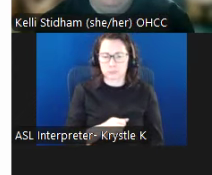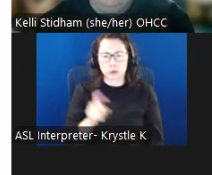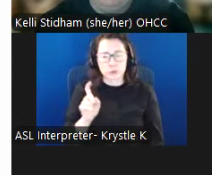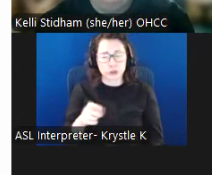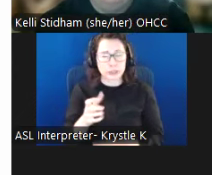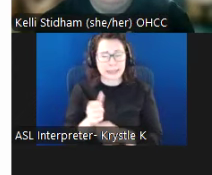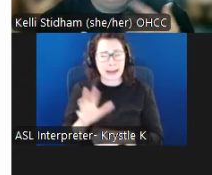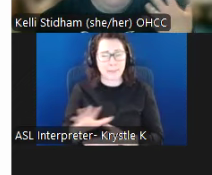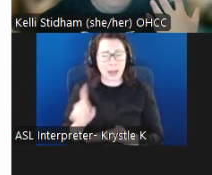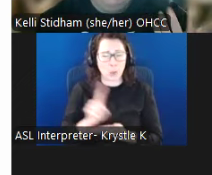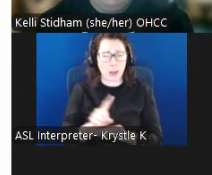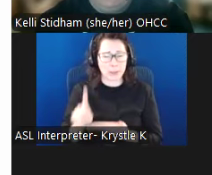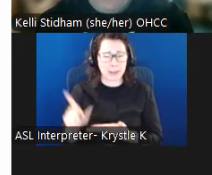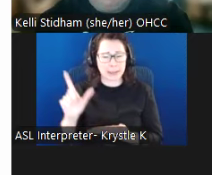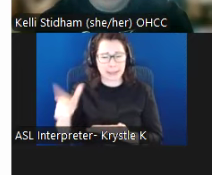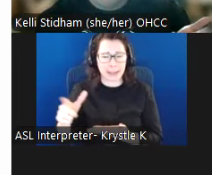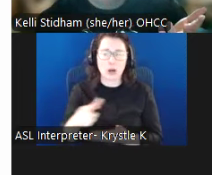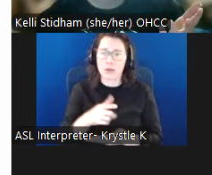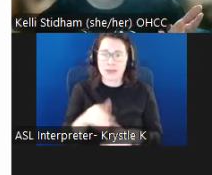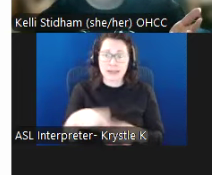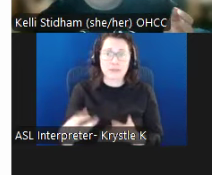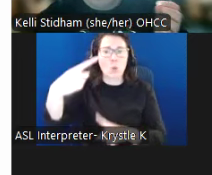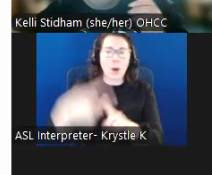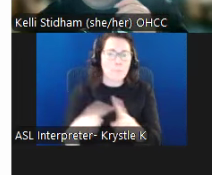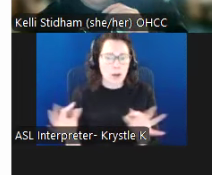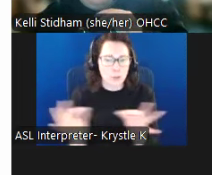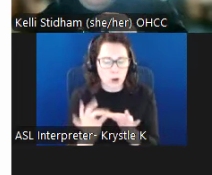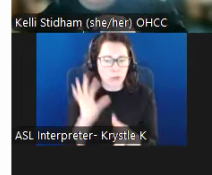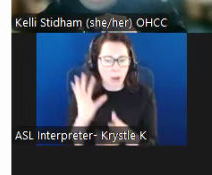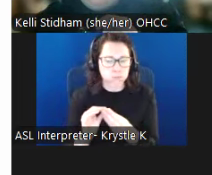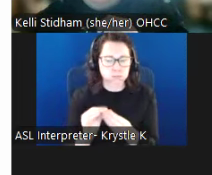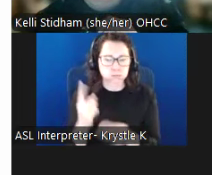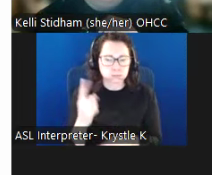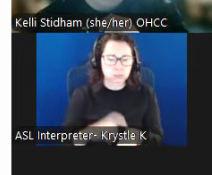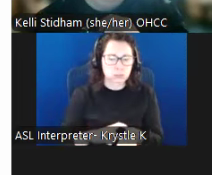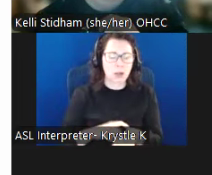about a week and then they give you a